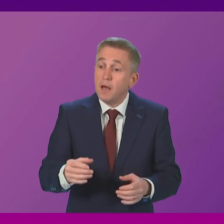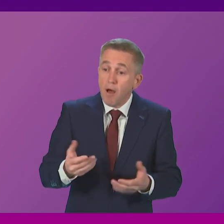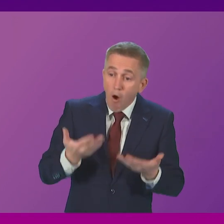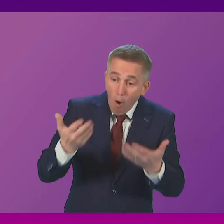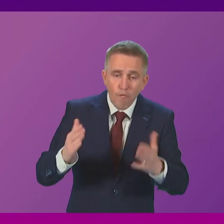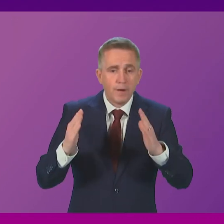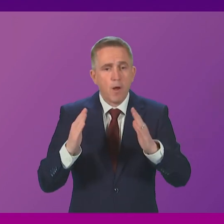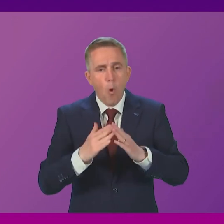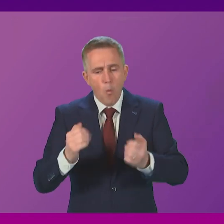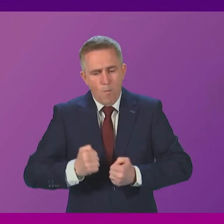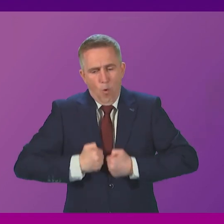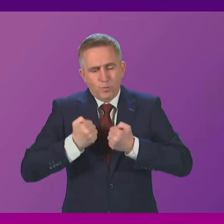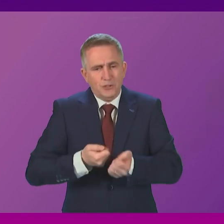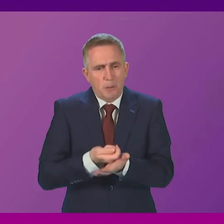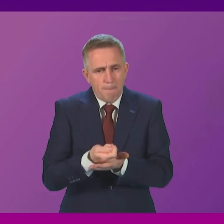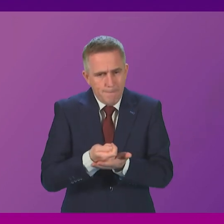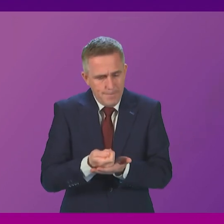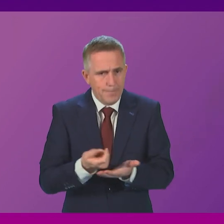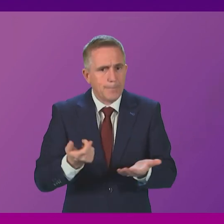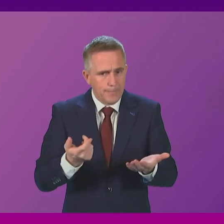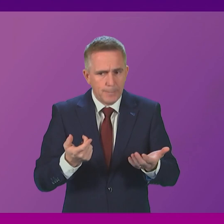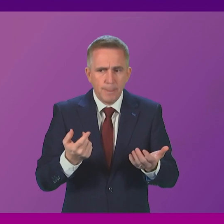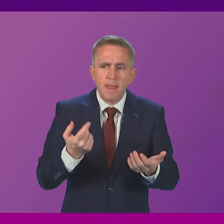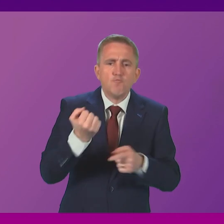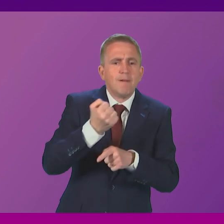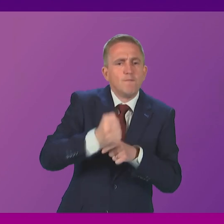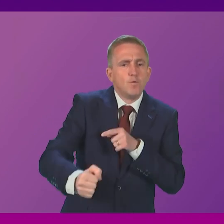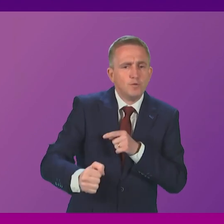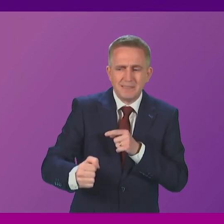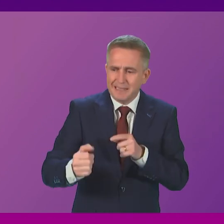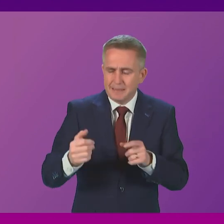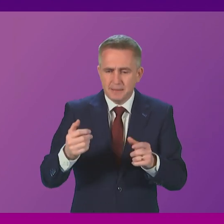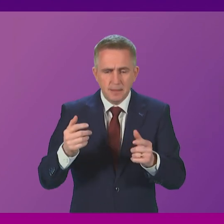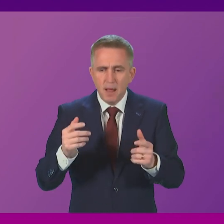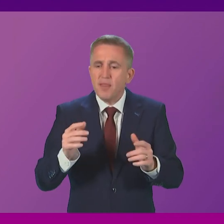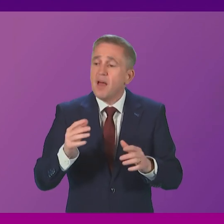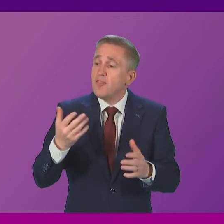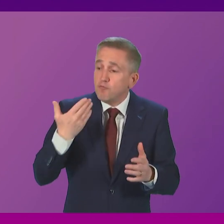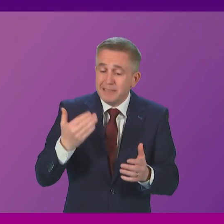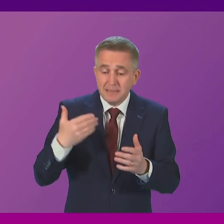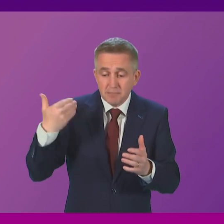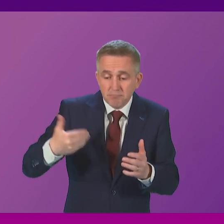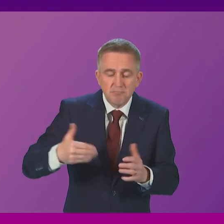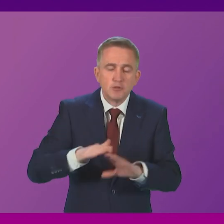many in Scotland and refusing to accept that “little recent change” is enough to tackle